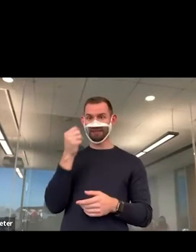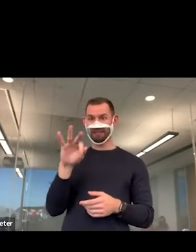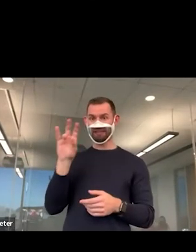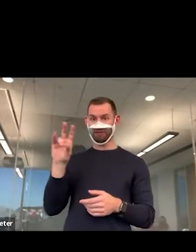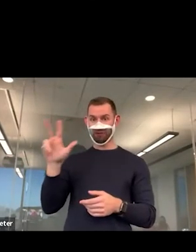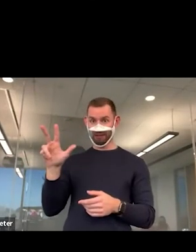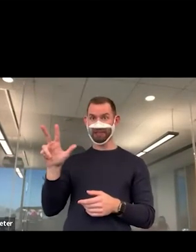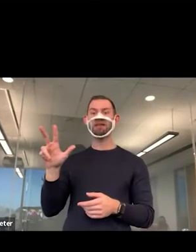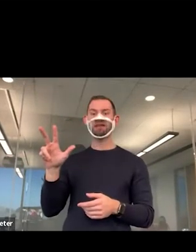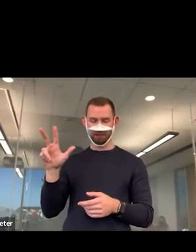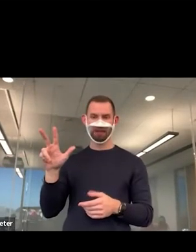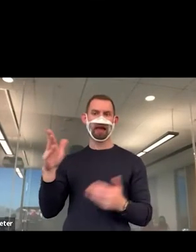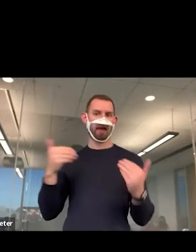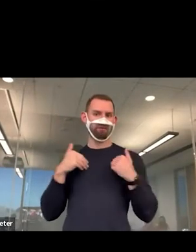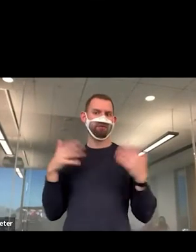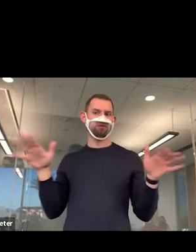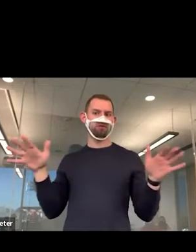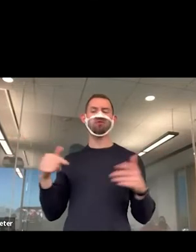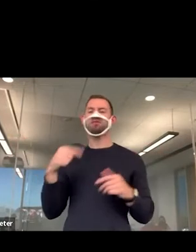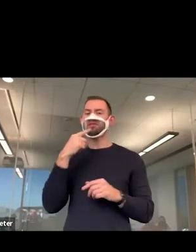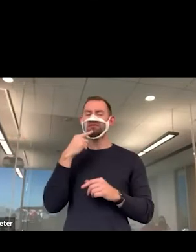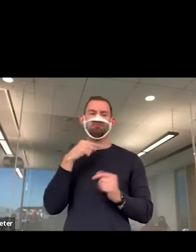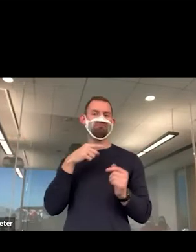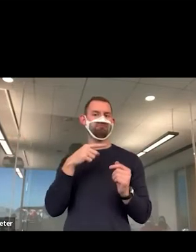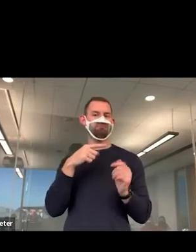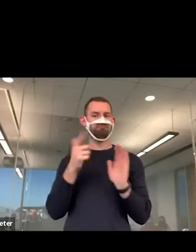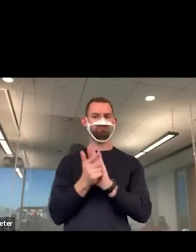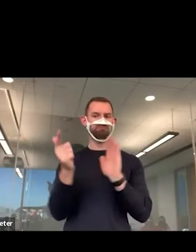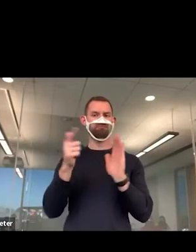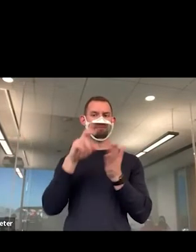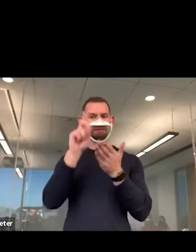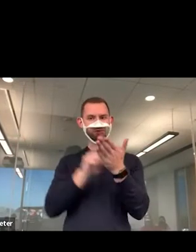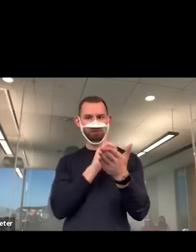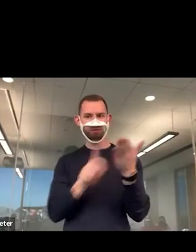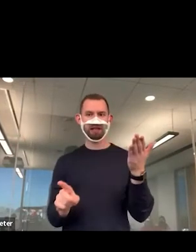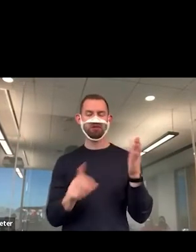in the regulations that said you can't discriminate on the basis of disability